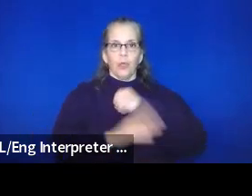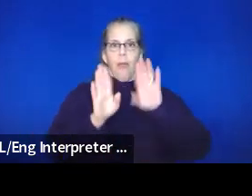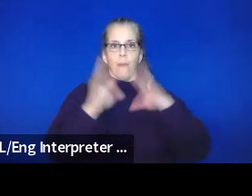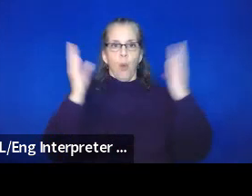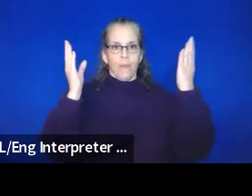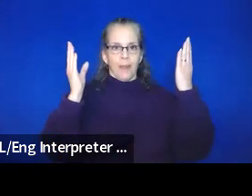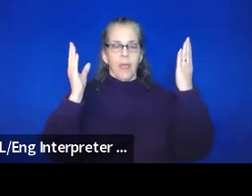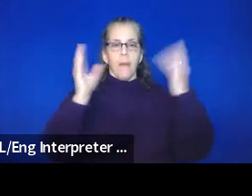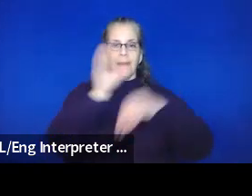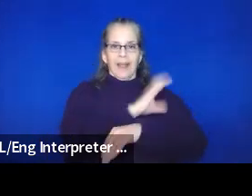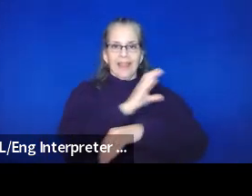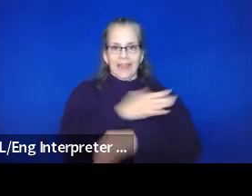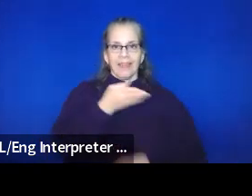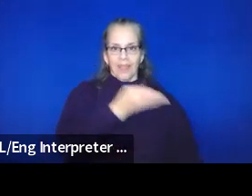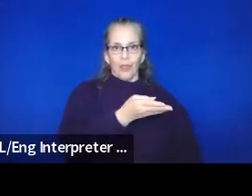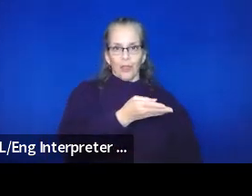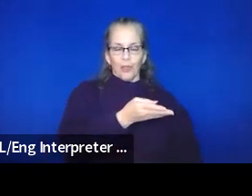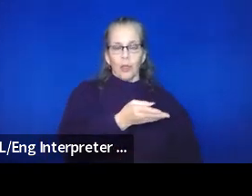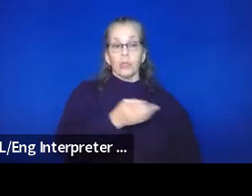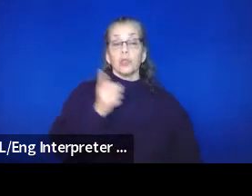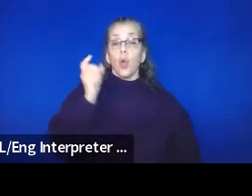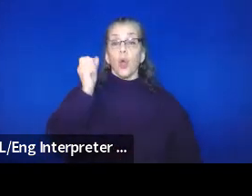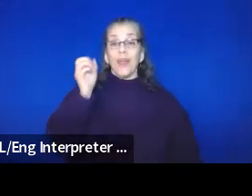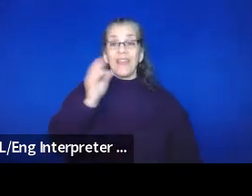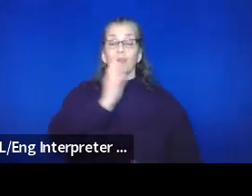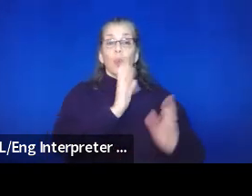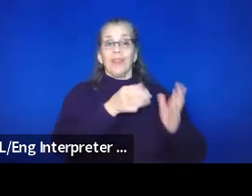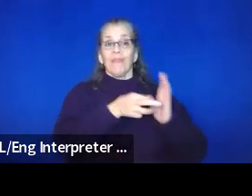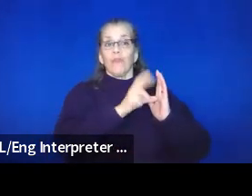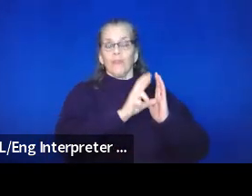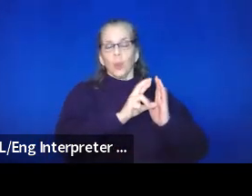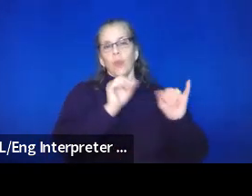this very cool relationship and clinic going forward.